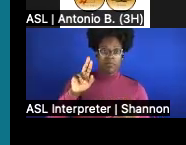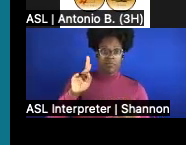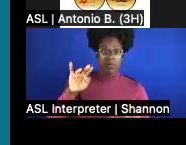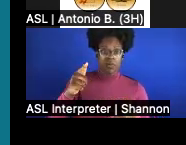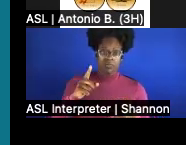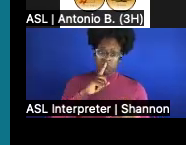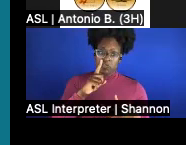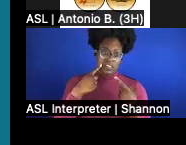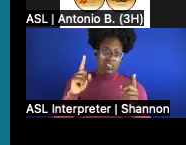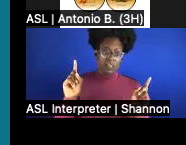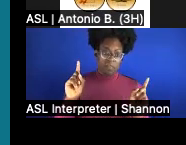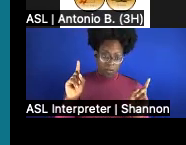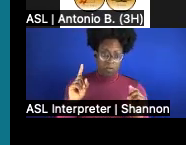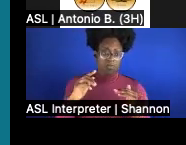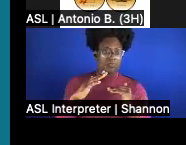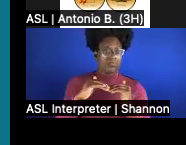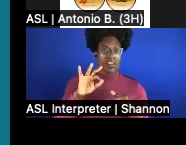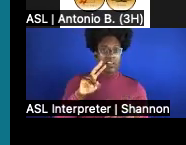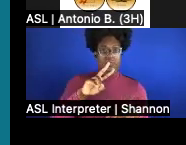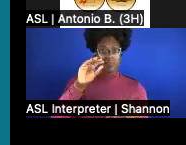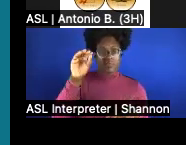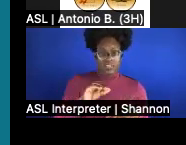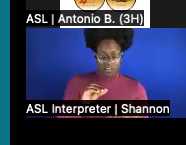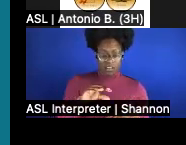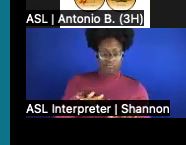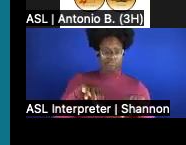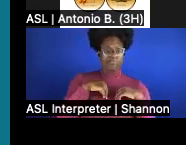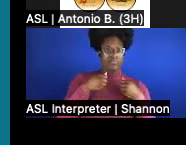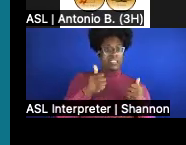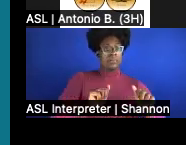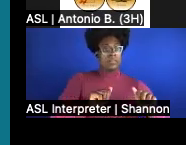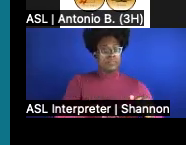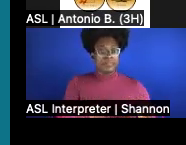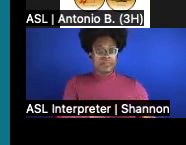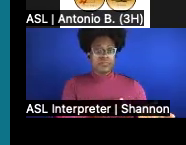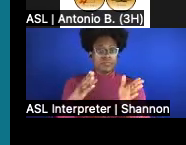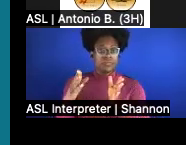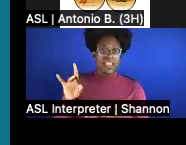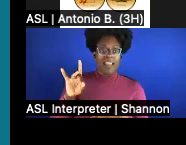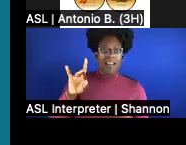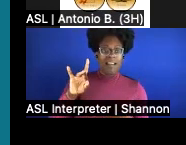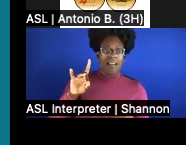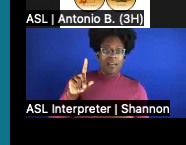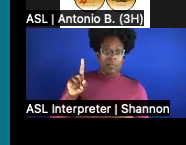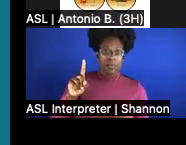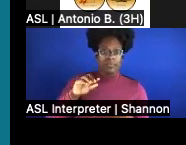were also fairly successful at 81% attempted. Statements only moderate at 50% attempted.